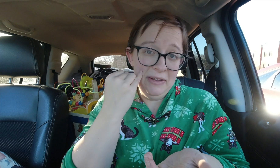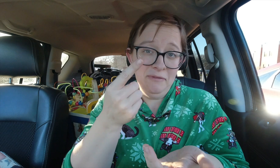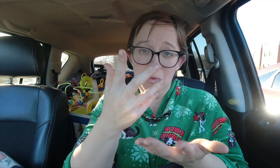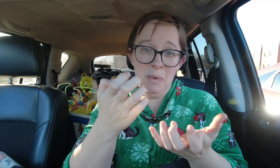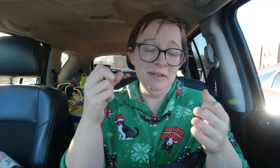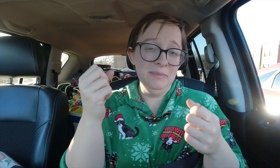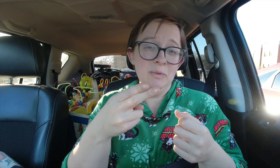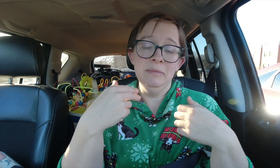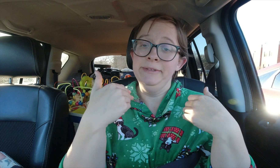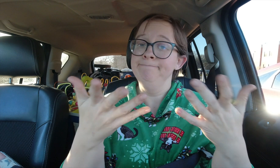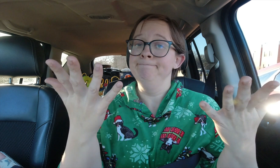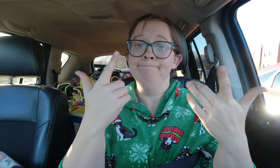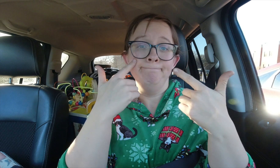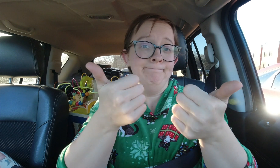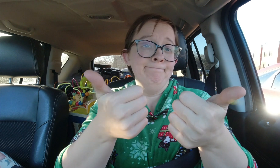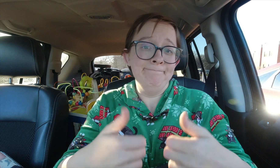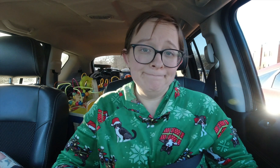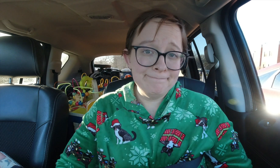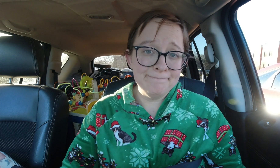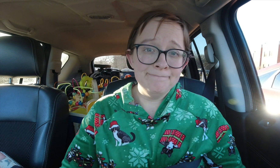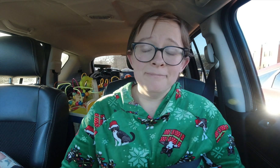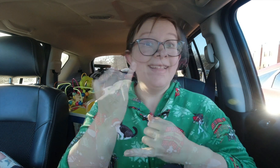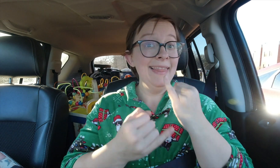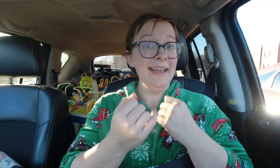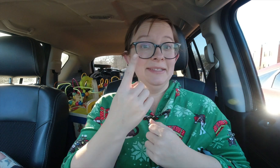But again, if you want to use disposables, that is your decision.